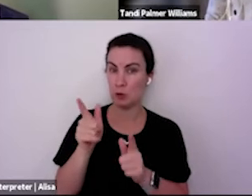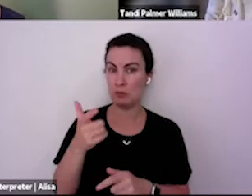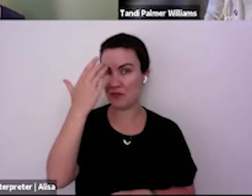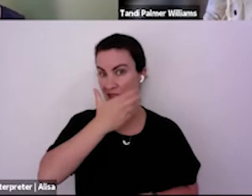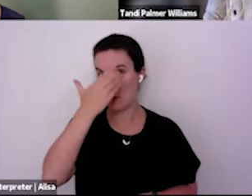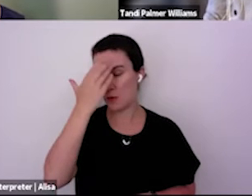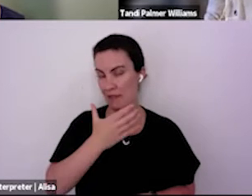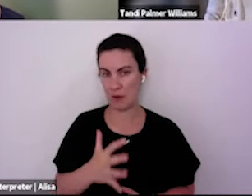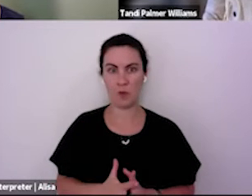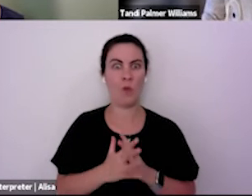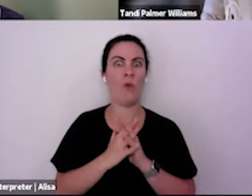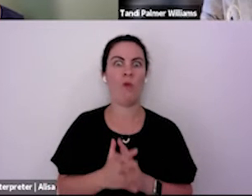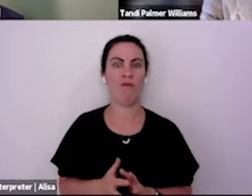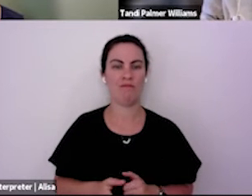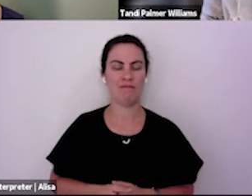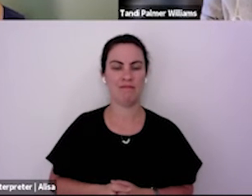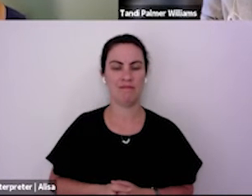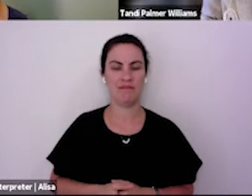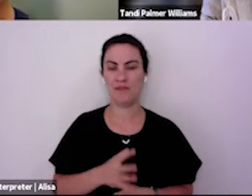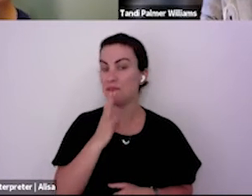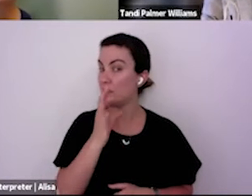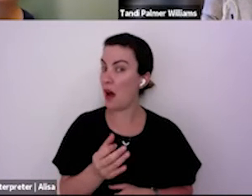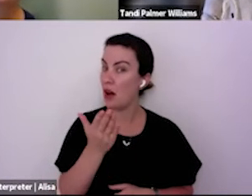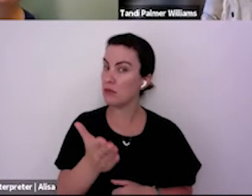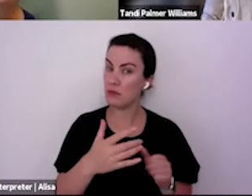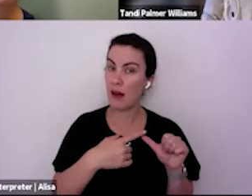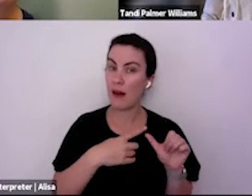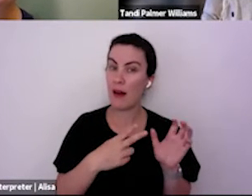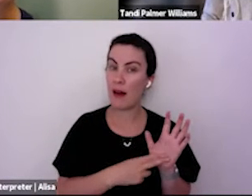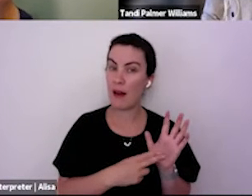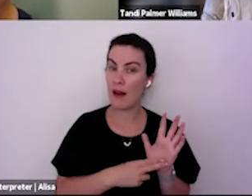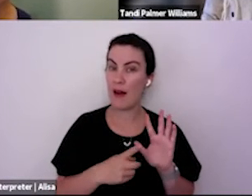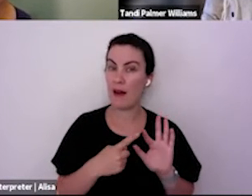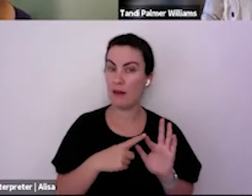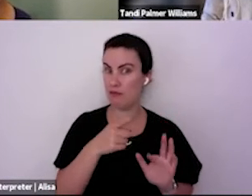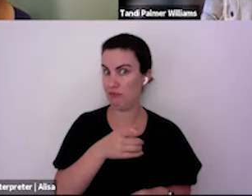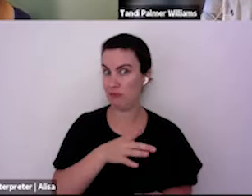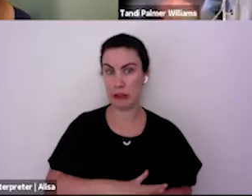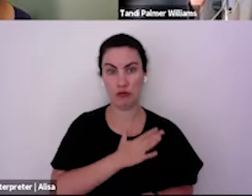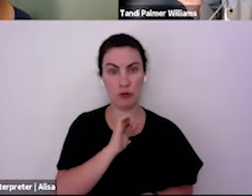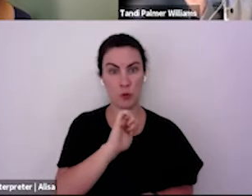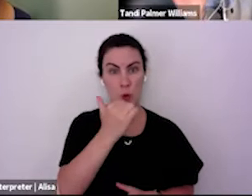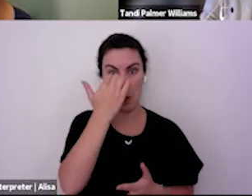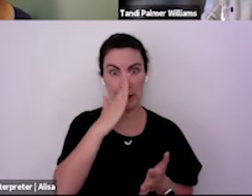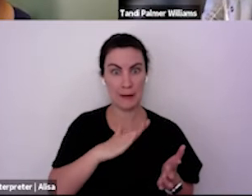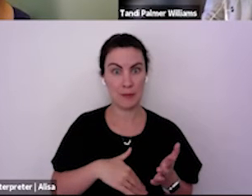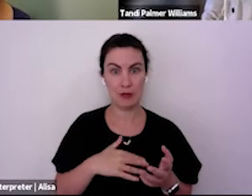I know you had some interesting kind of experiences running three different campaigns.